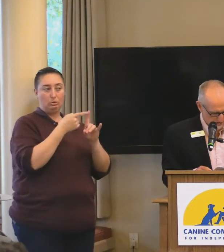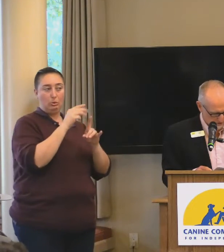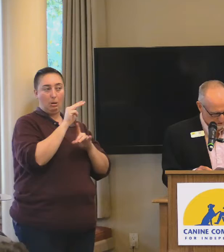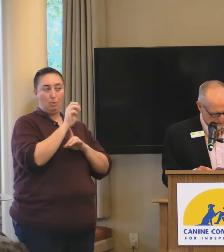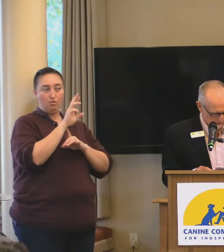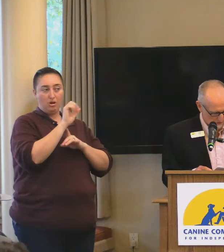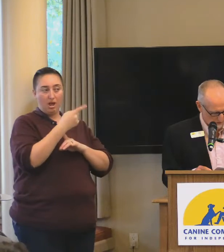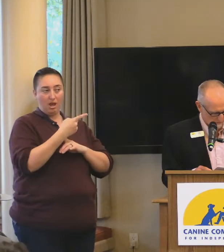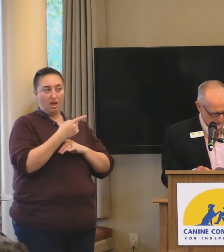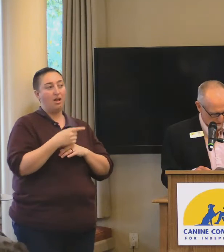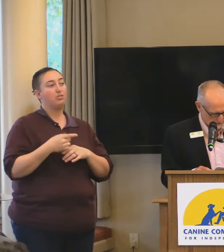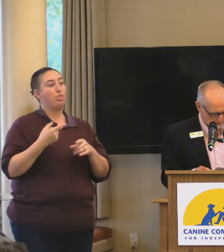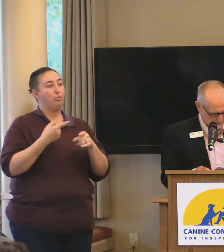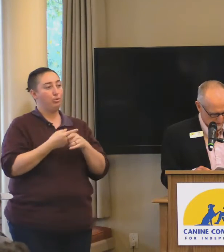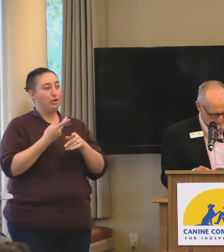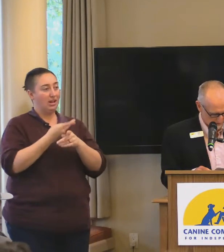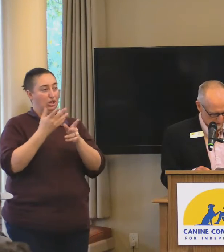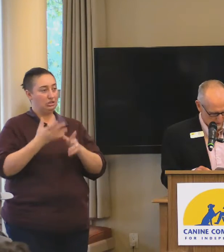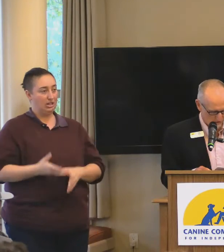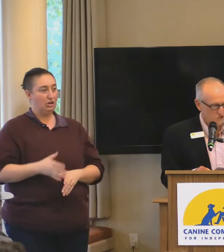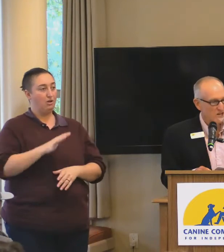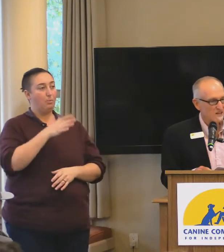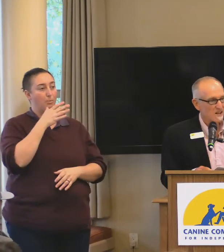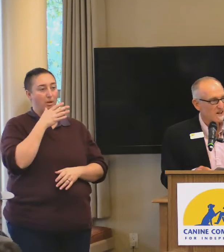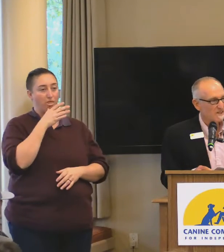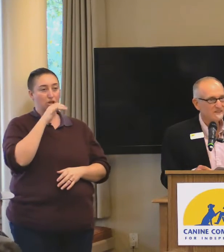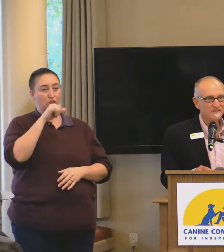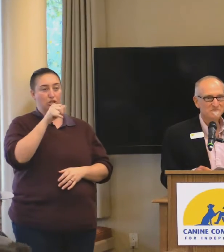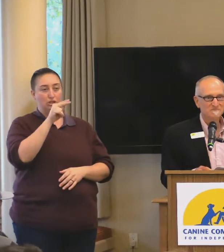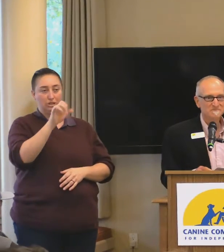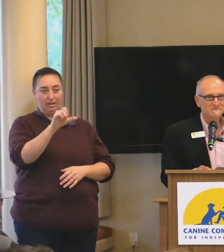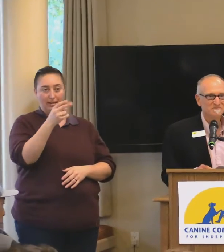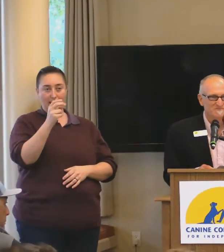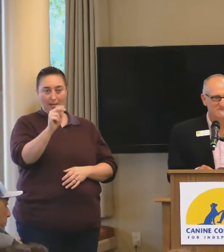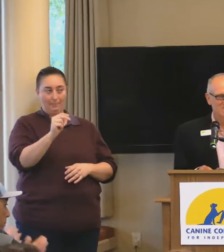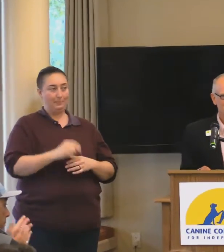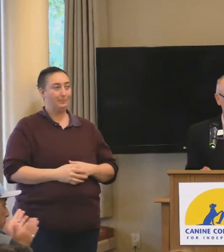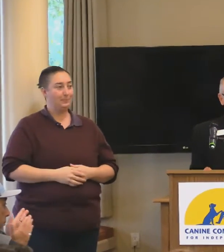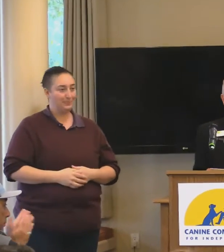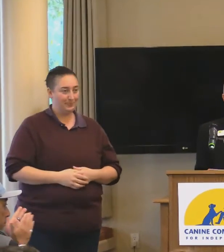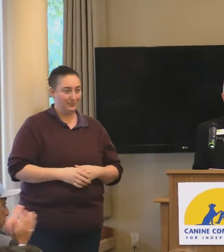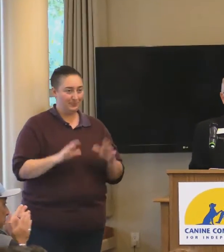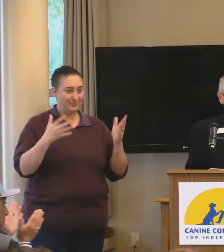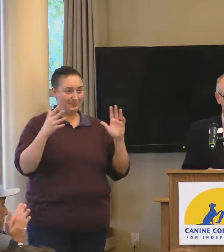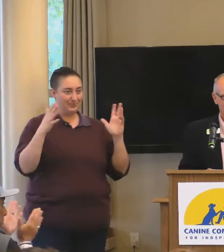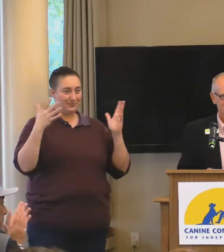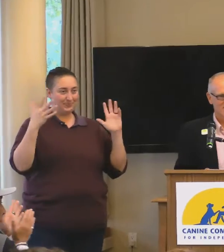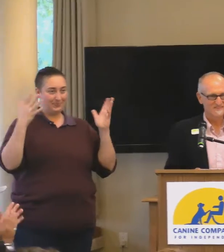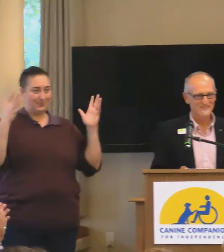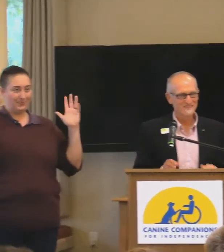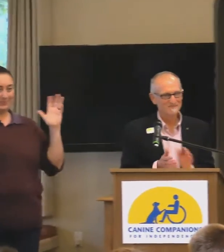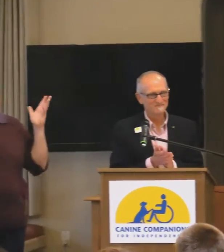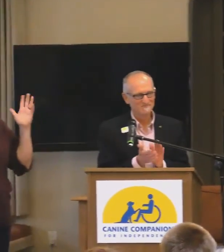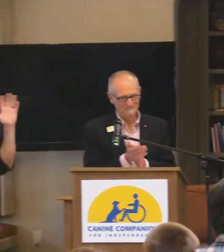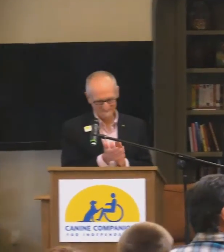Maria is the breeder-caretaker of Carolyn's mother, Jennie Hann. .